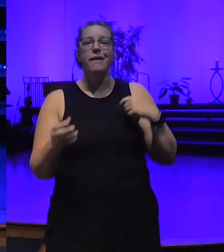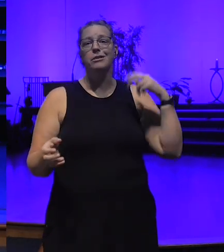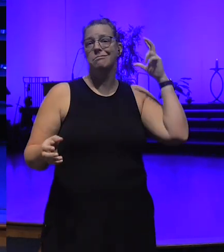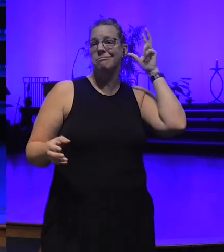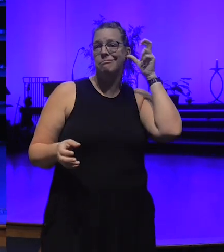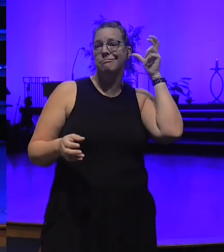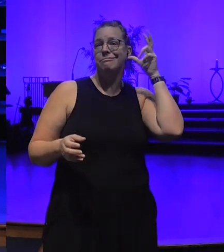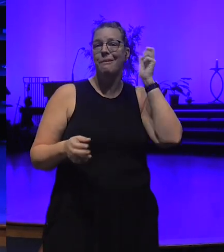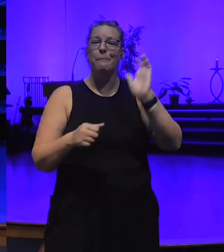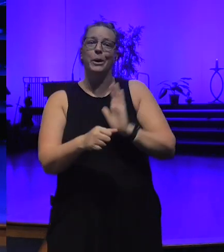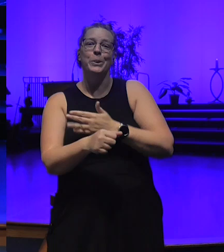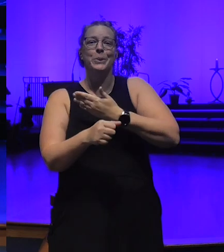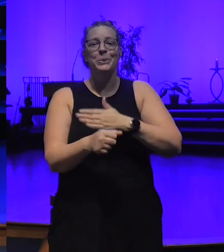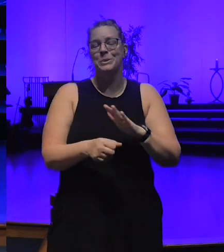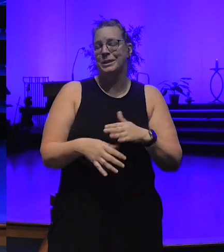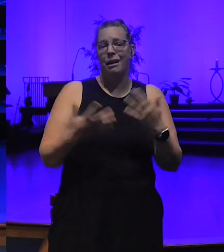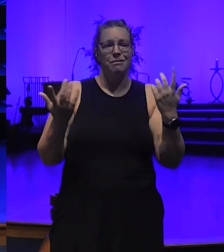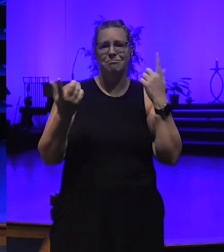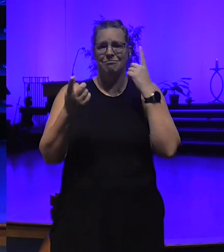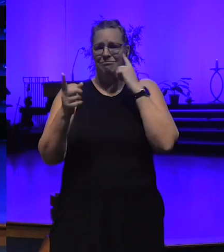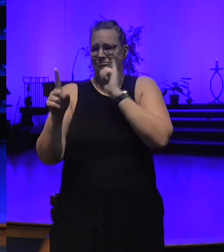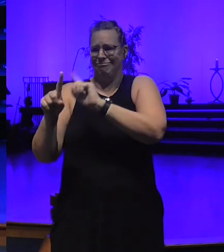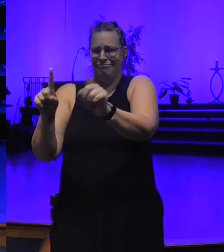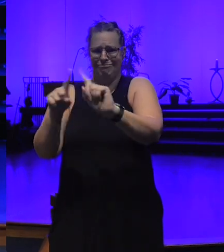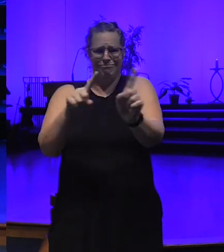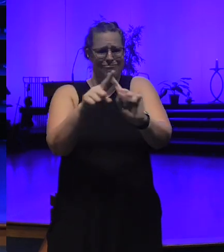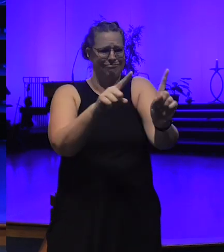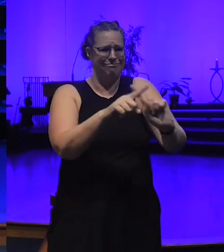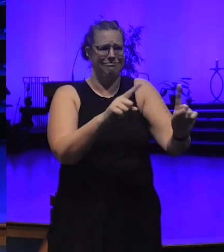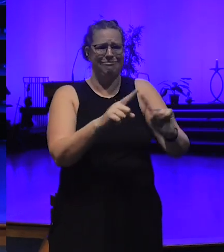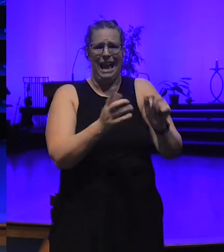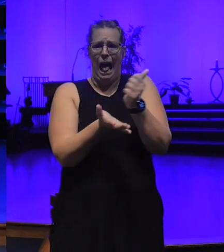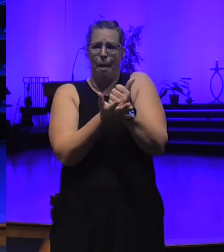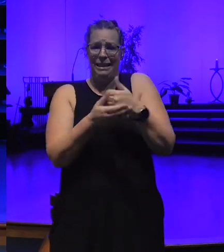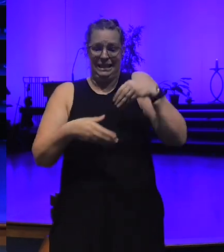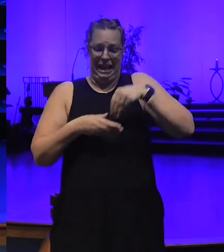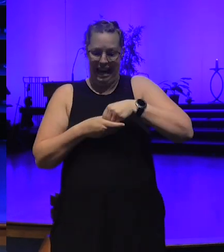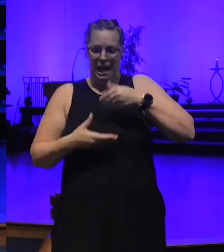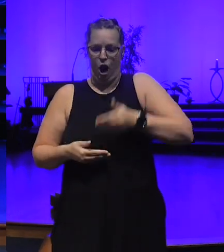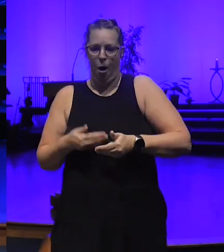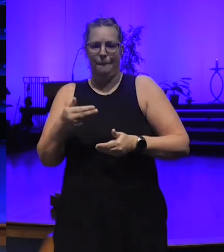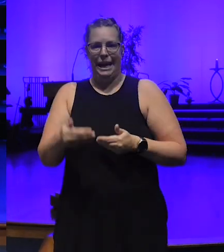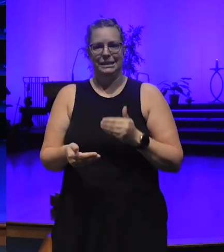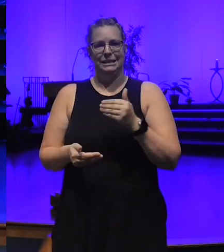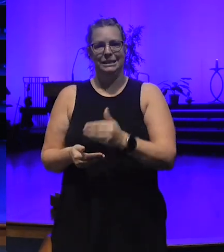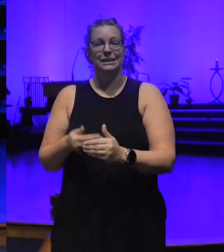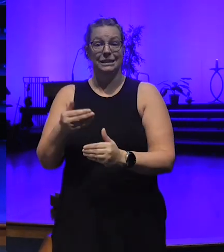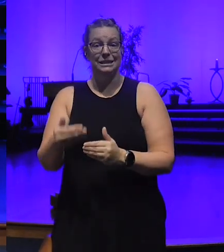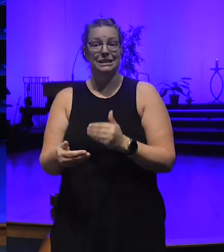we all have these things that help us get in our pace and the goal when you're living A busy life